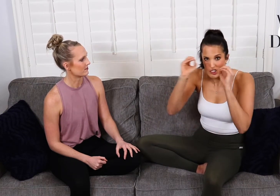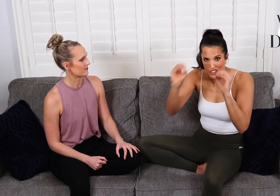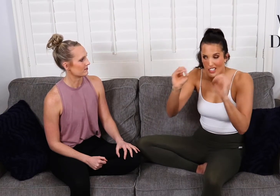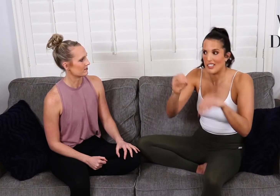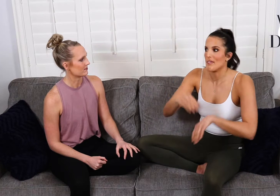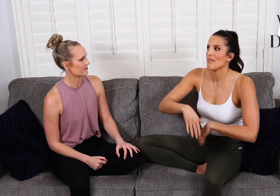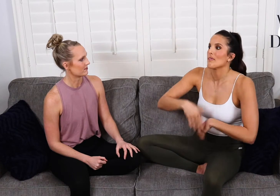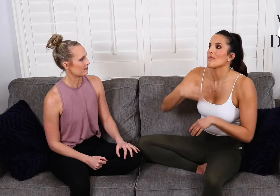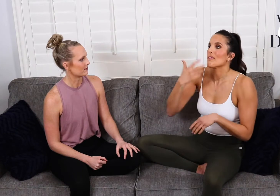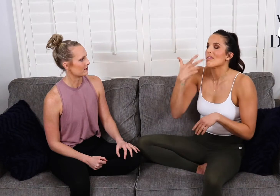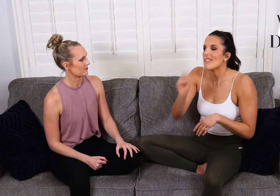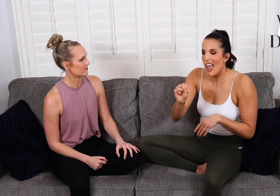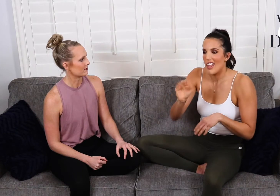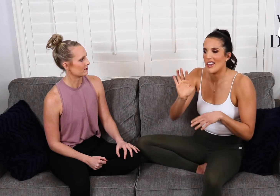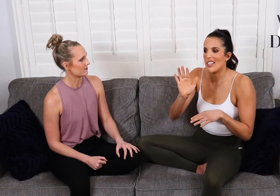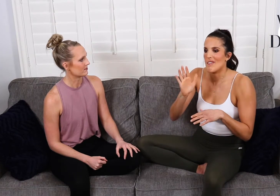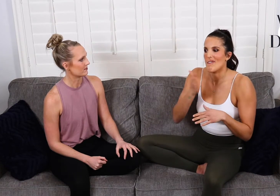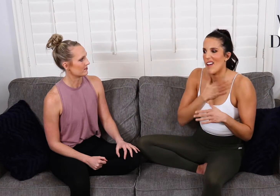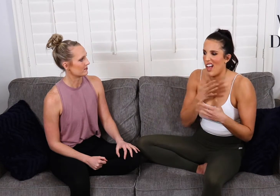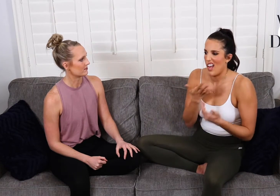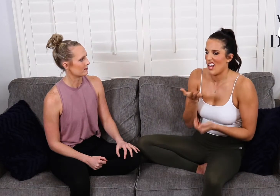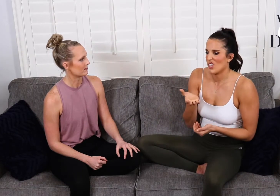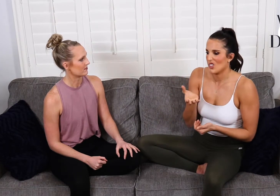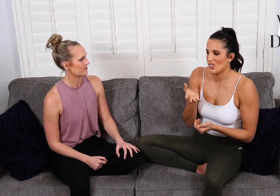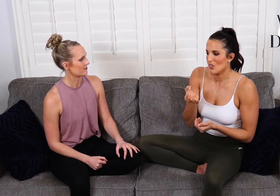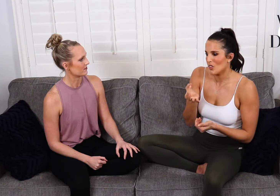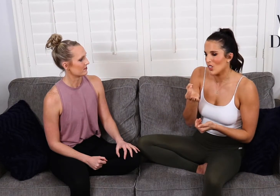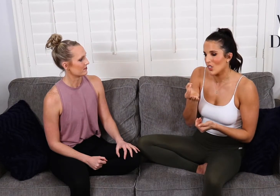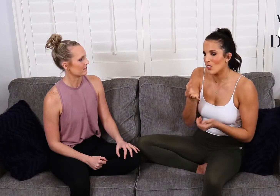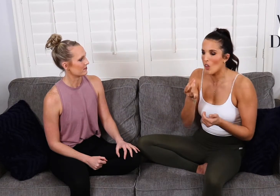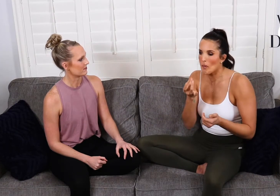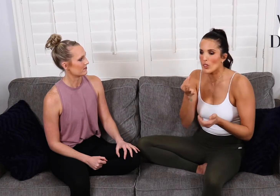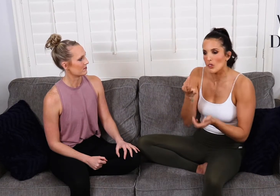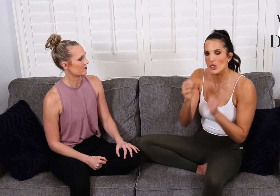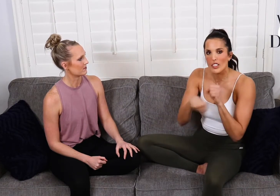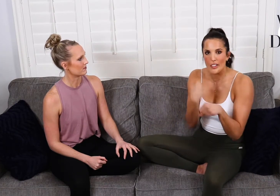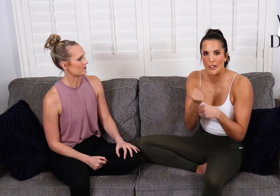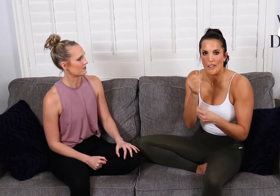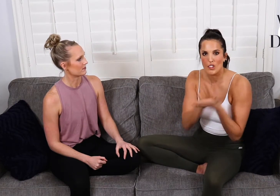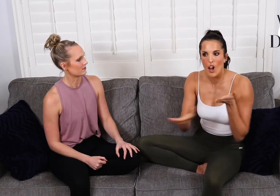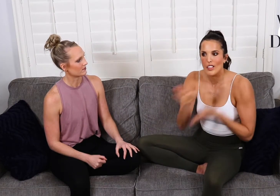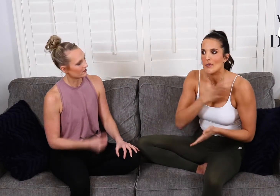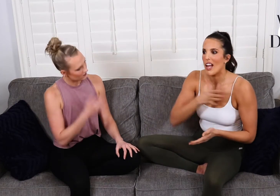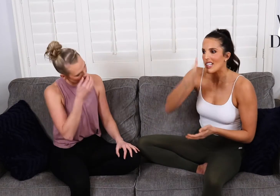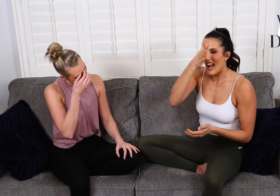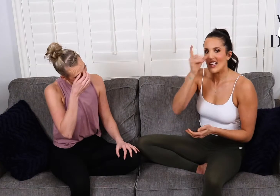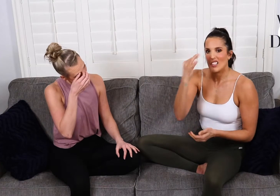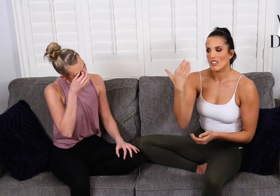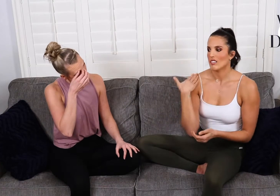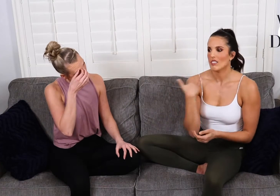teaching and then maybe my junior, sophomore, junior year of college, my dad reached out to